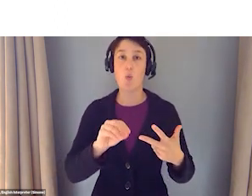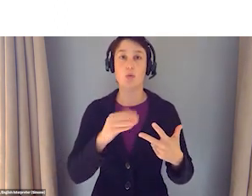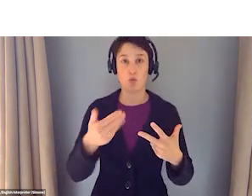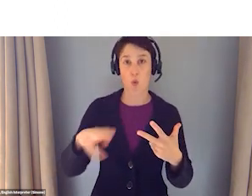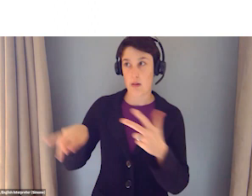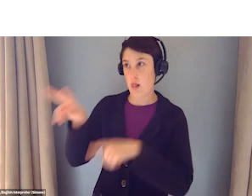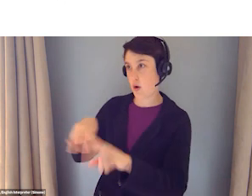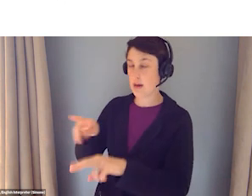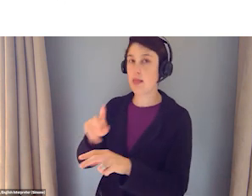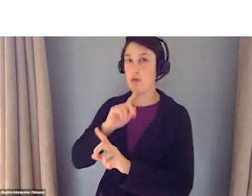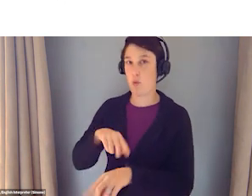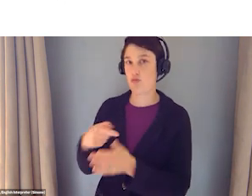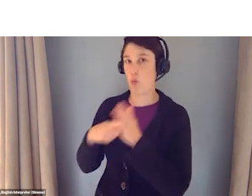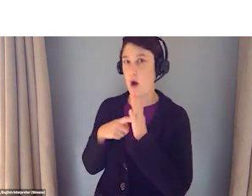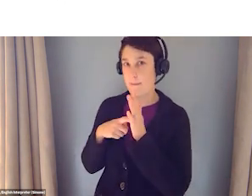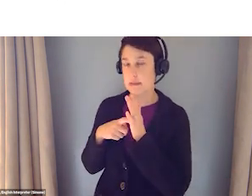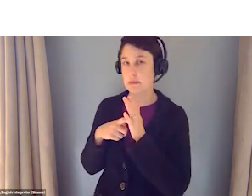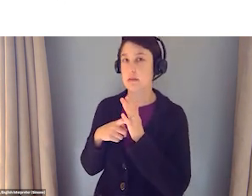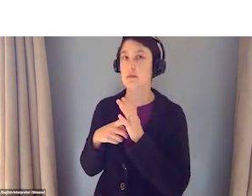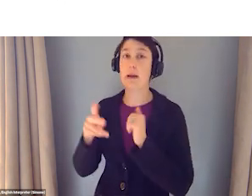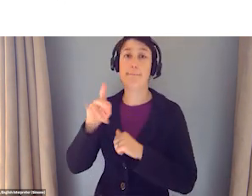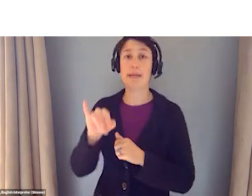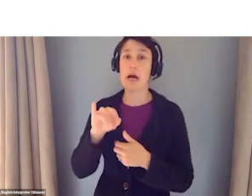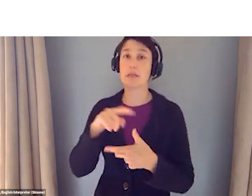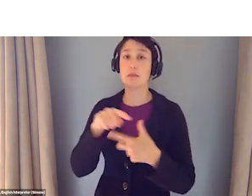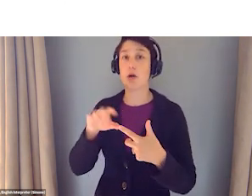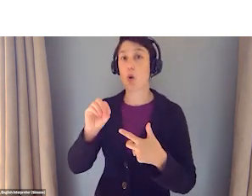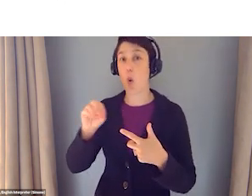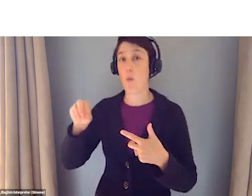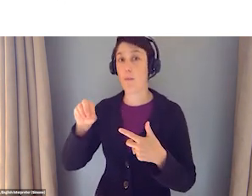PIs and co-PIs can submit; the SRO cannot.